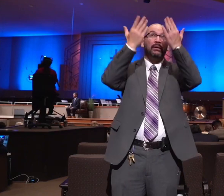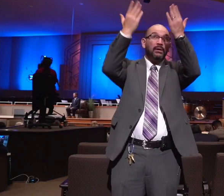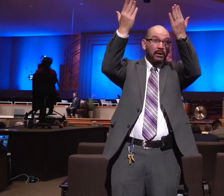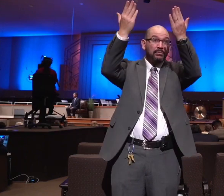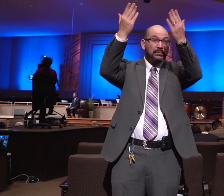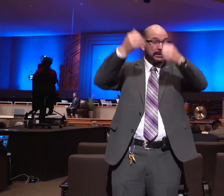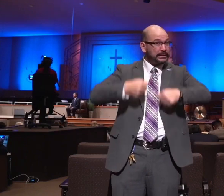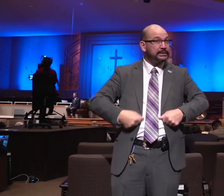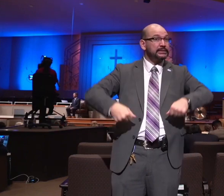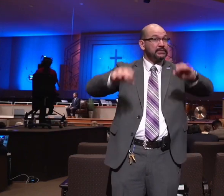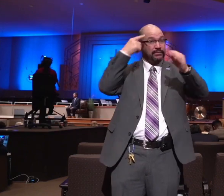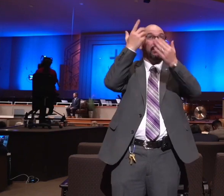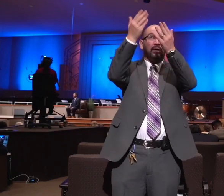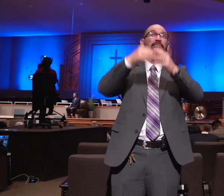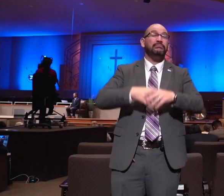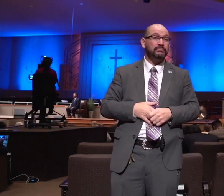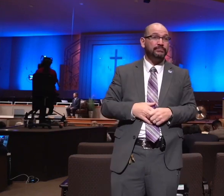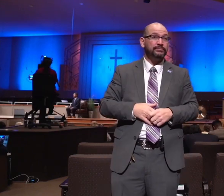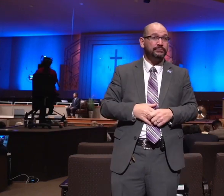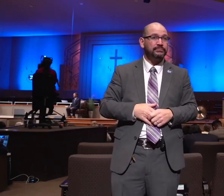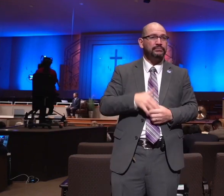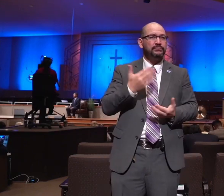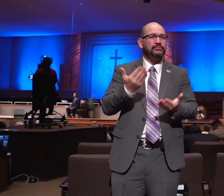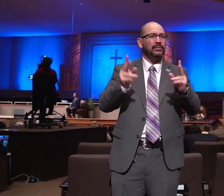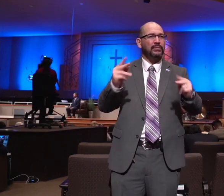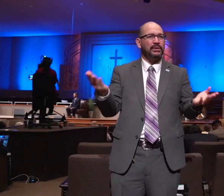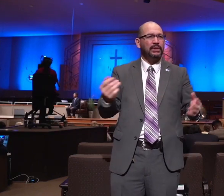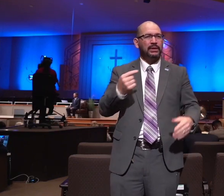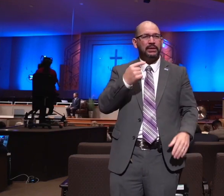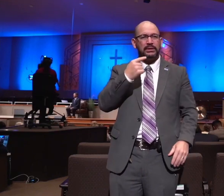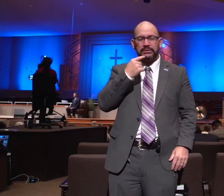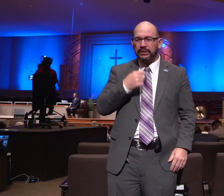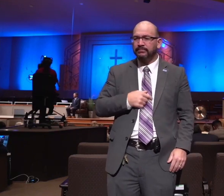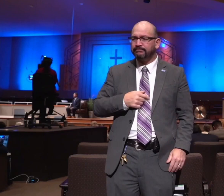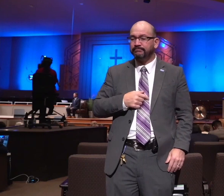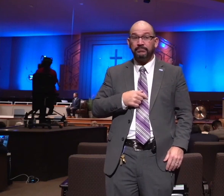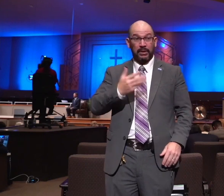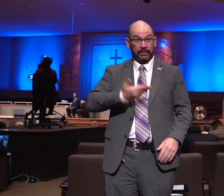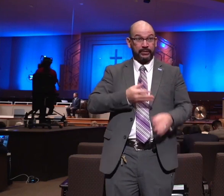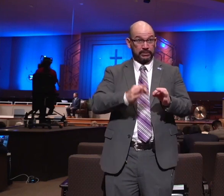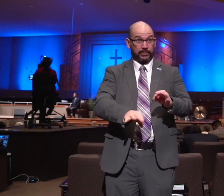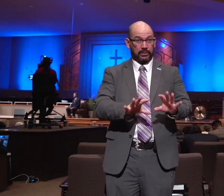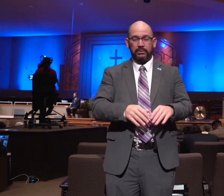I wonder who says